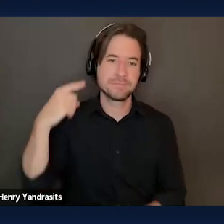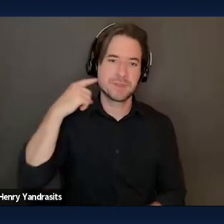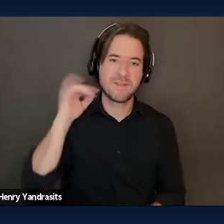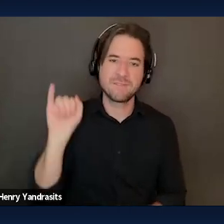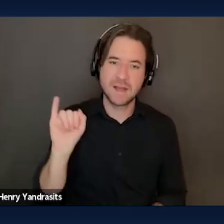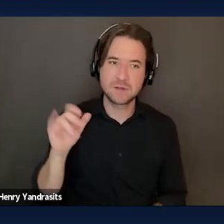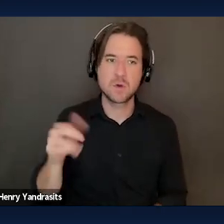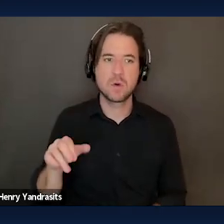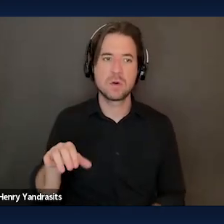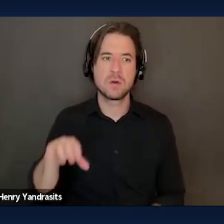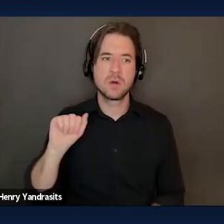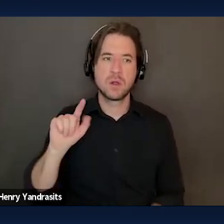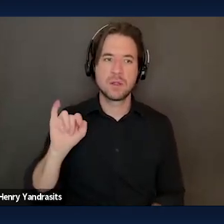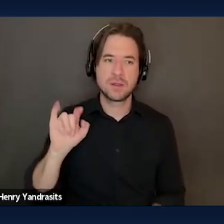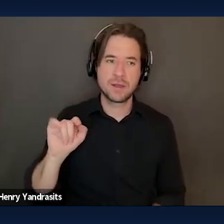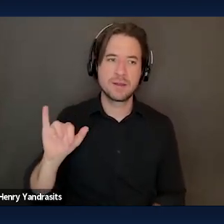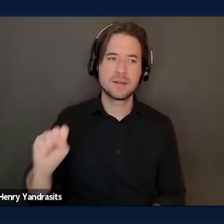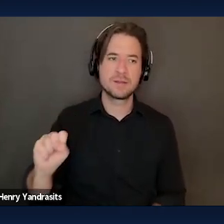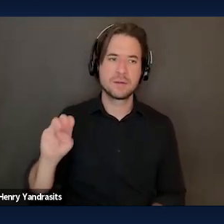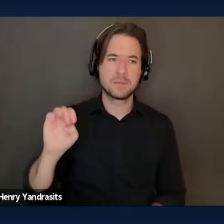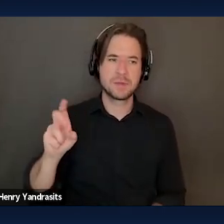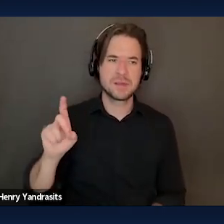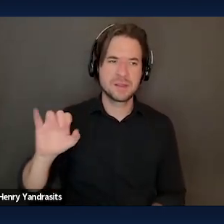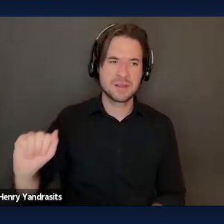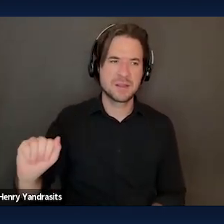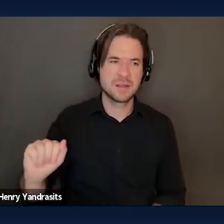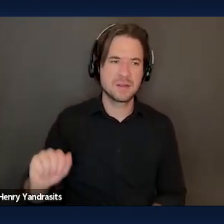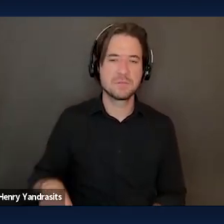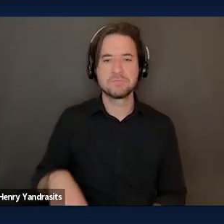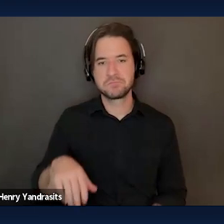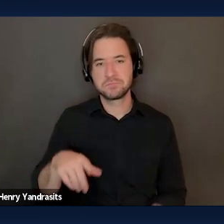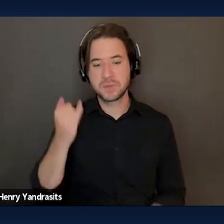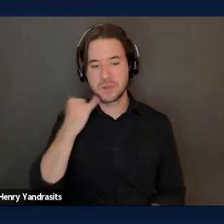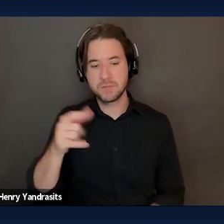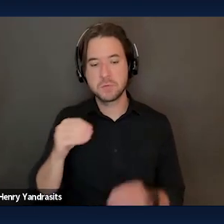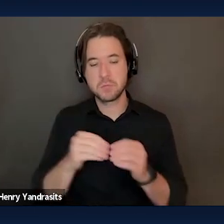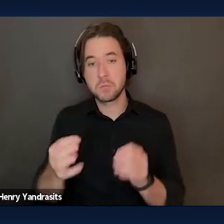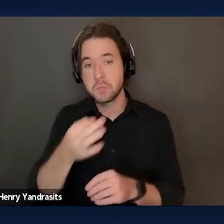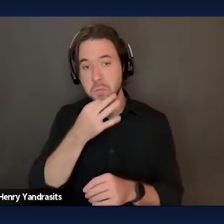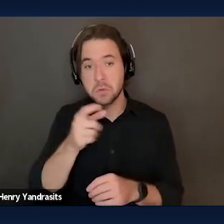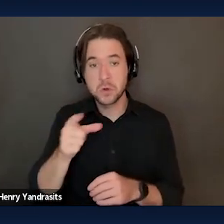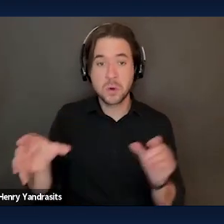And you get a few things. If you're more expert, you would combine them and put a few together.